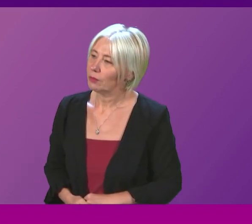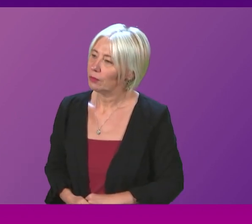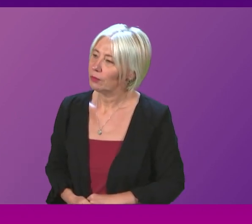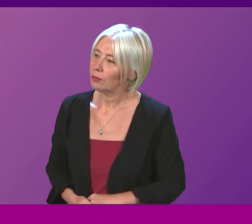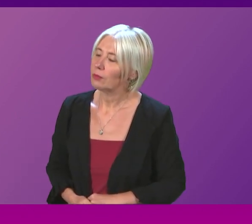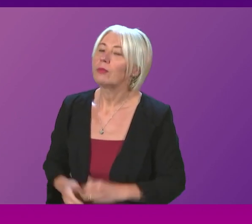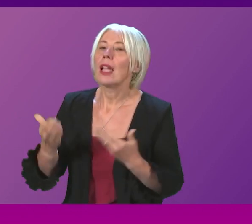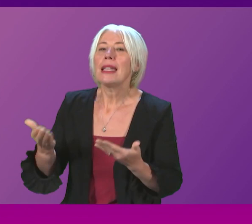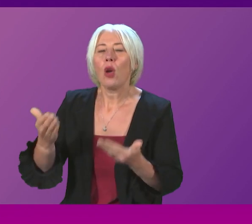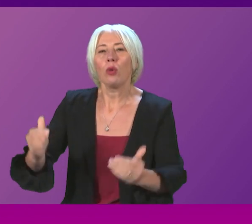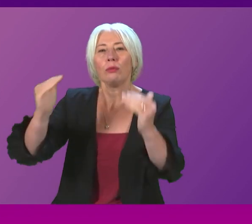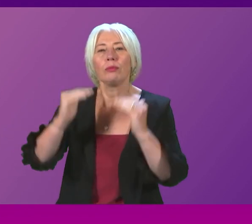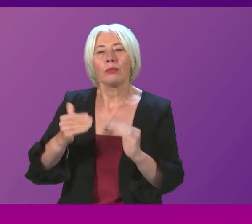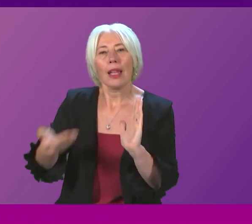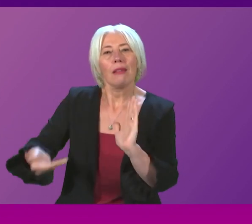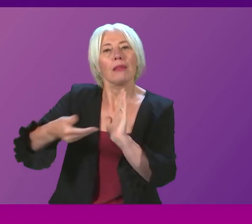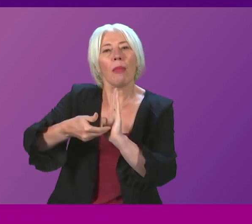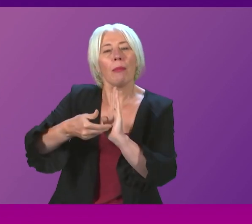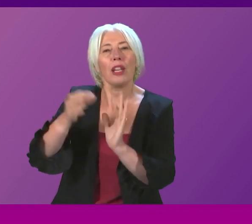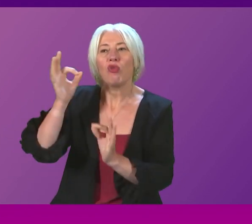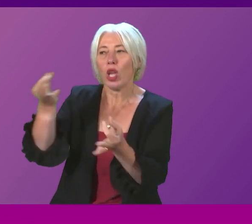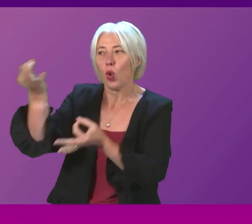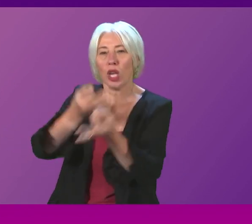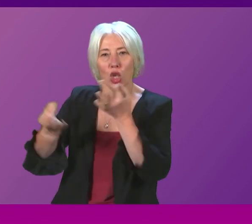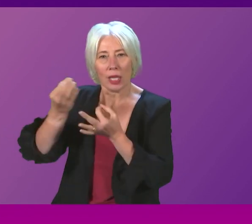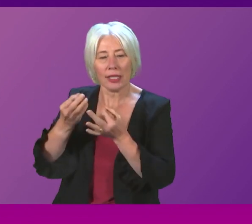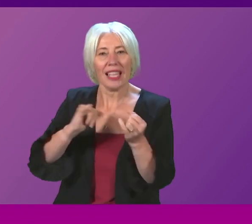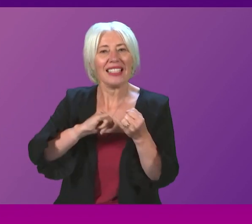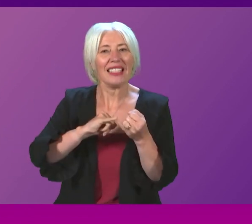We move to supplementary questions.